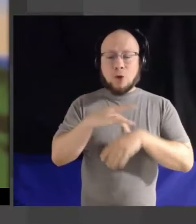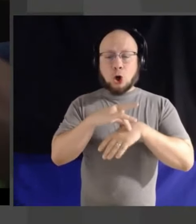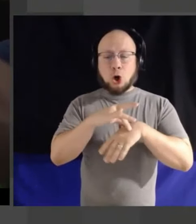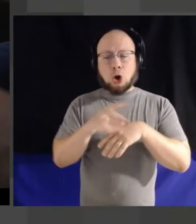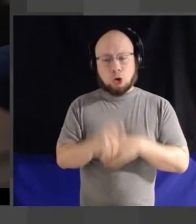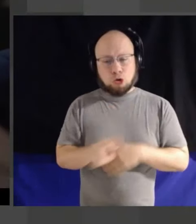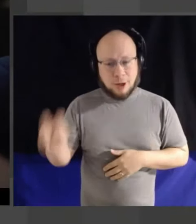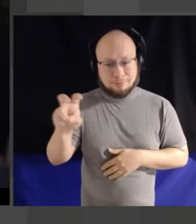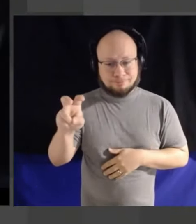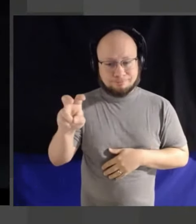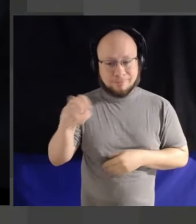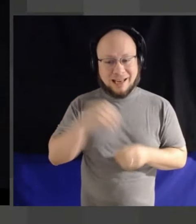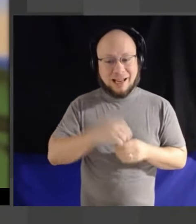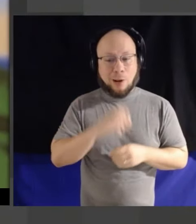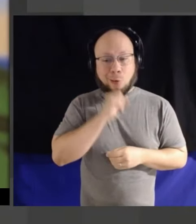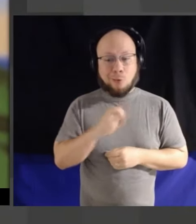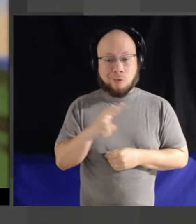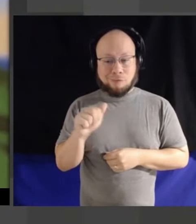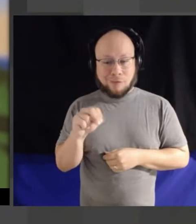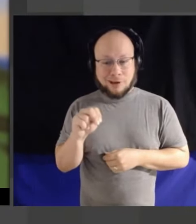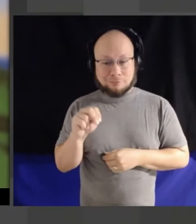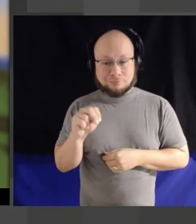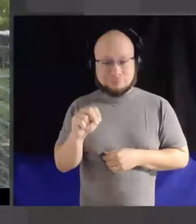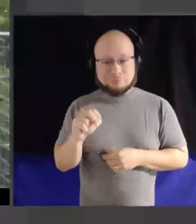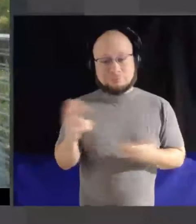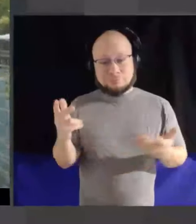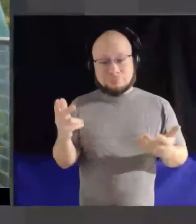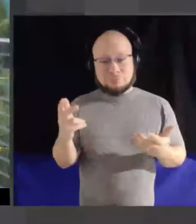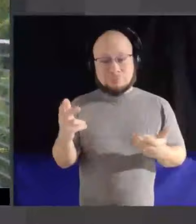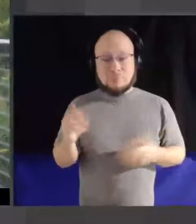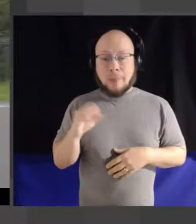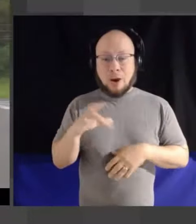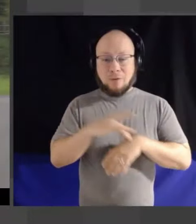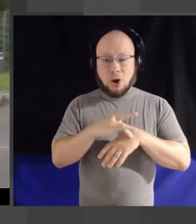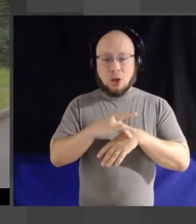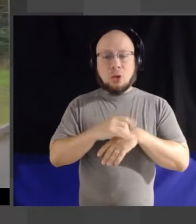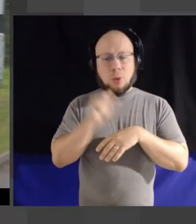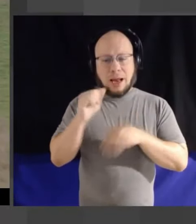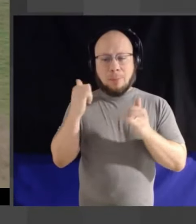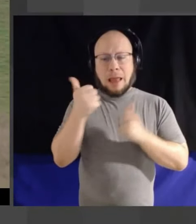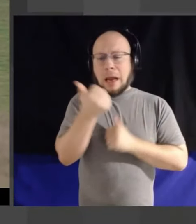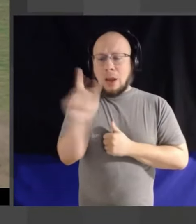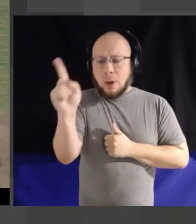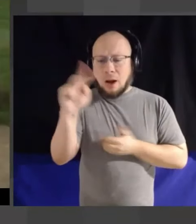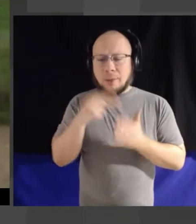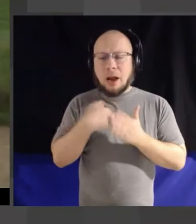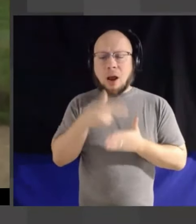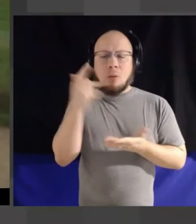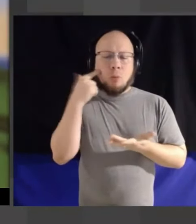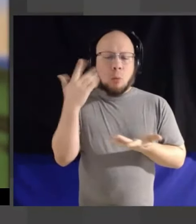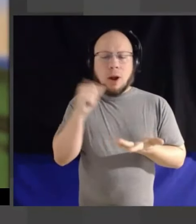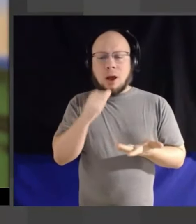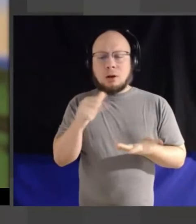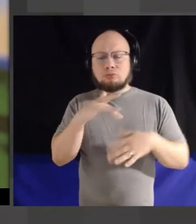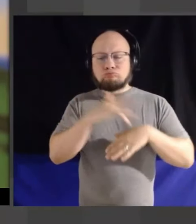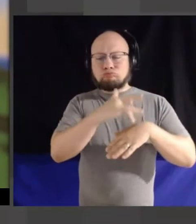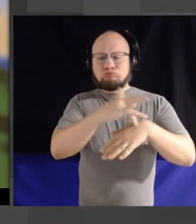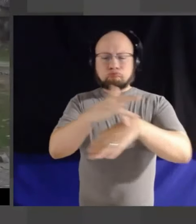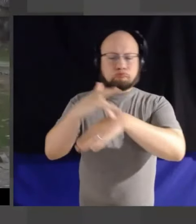THIS IS A MINECRAFT EARTH ROAD TRIP IN A RUBBISH OLD VAN. WITH MINECRAFT EARTH BEING A GAME YOU CAN PLAY ON THE MOVE. WE THOUGHT WE WOULD TRAVEL TO A